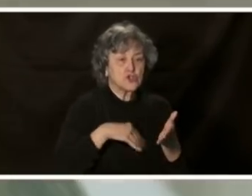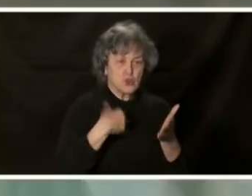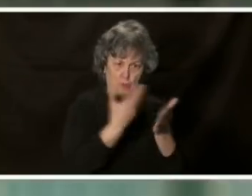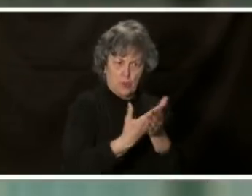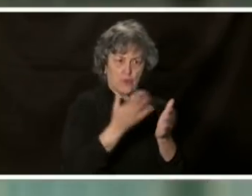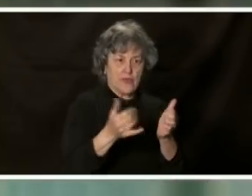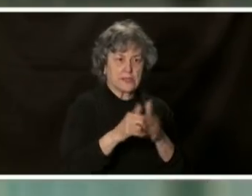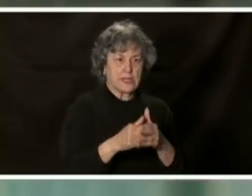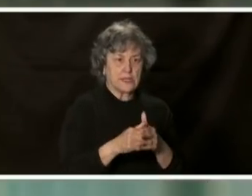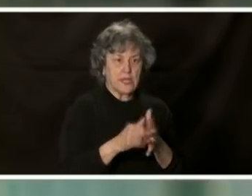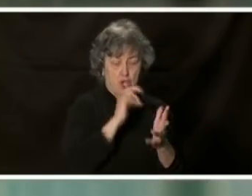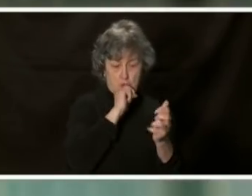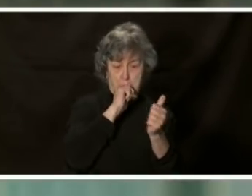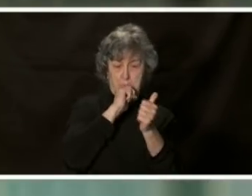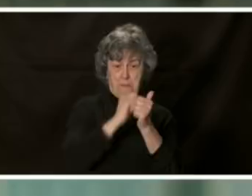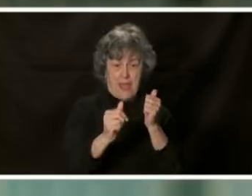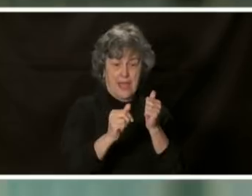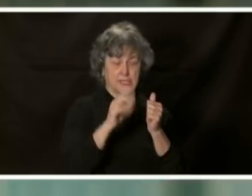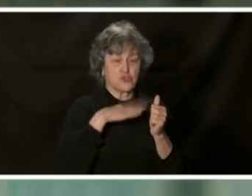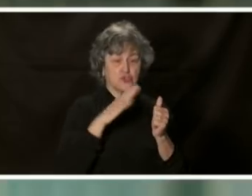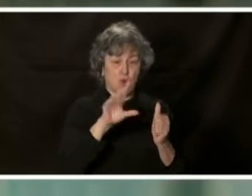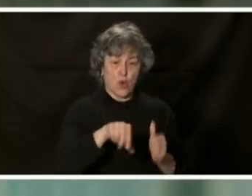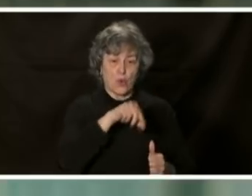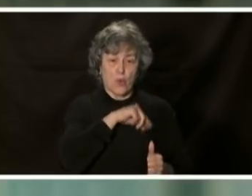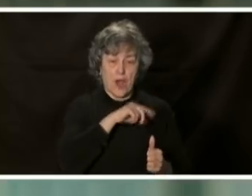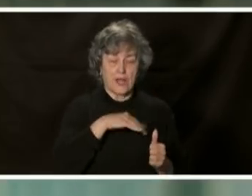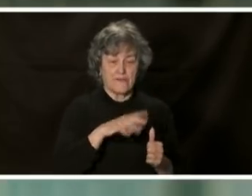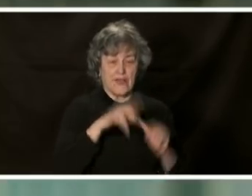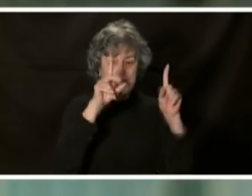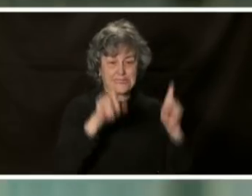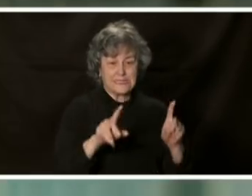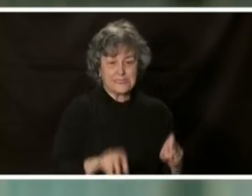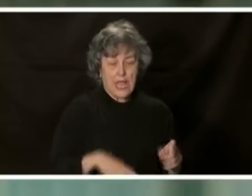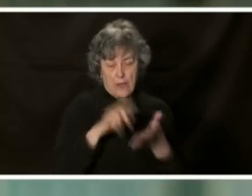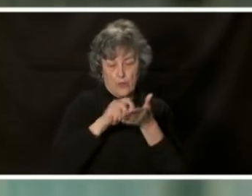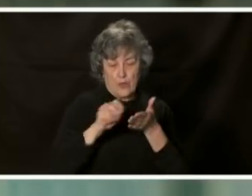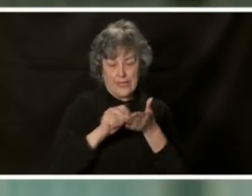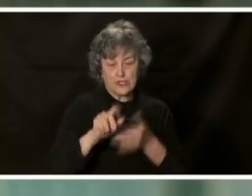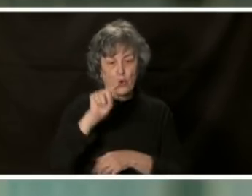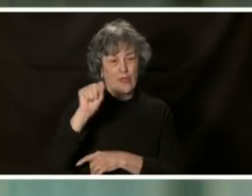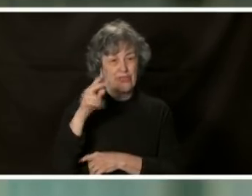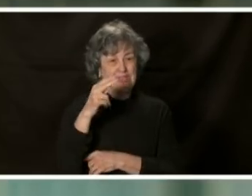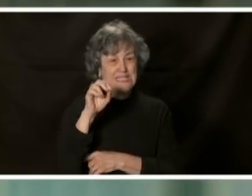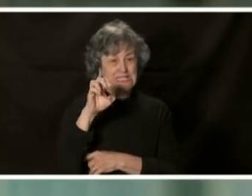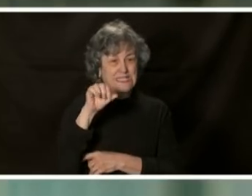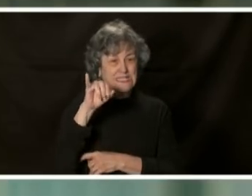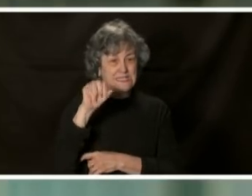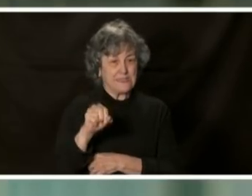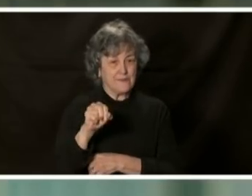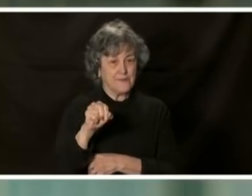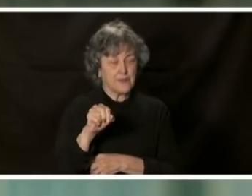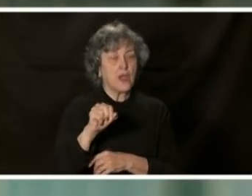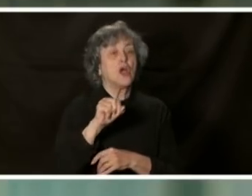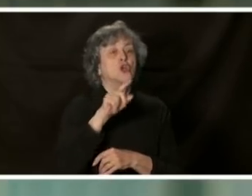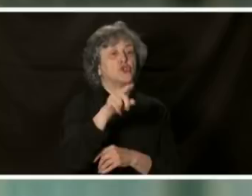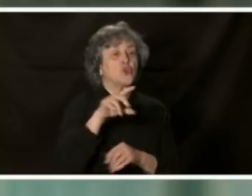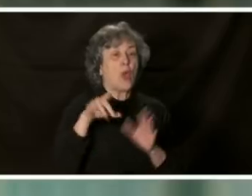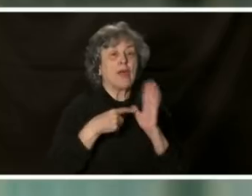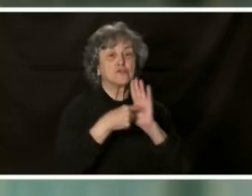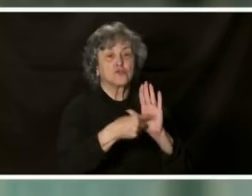YOU'VE PASSED YOUR QUALIFYING EXAMS AND WRITTEN YOUR THESIS OR DISSERTATION. YOU HAVE COMPLETED ALL OF THE REQUIREMENTS FOR YOUR DEGREE.